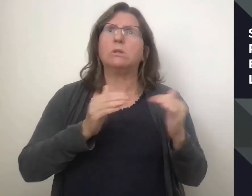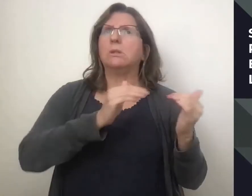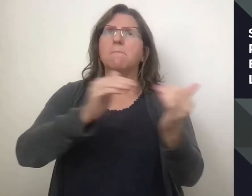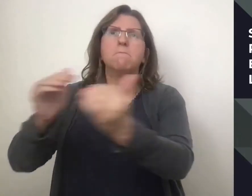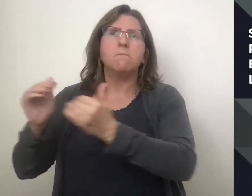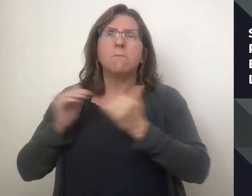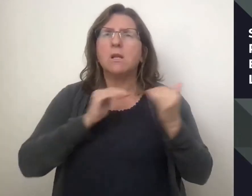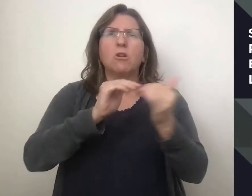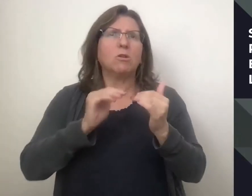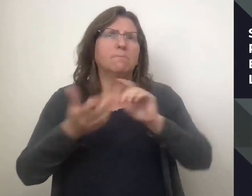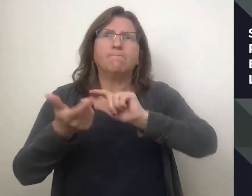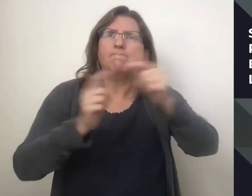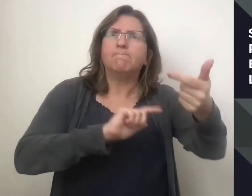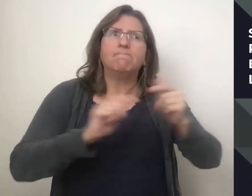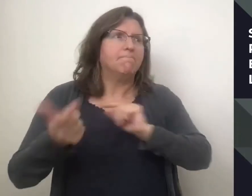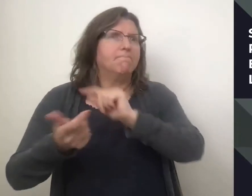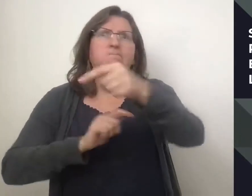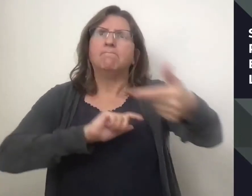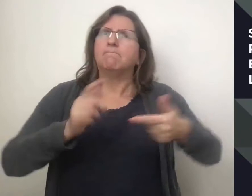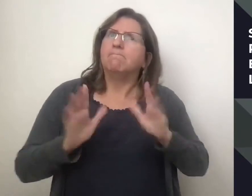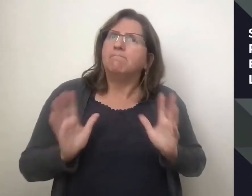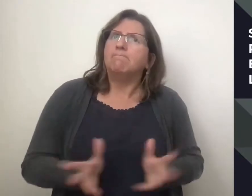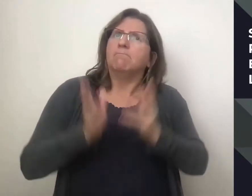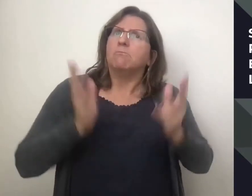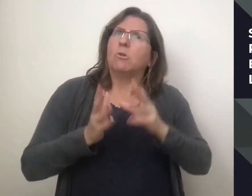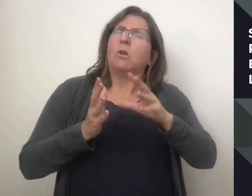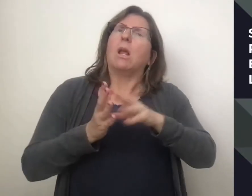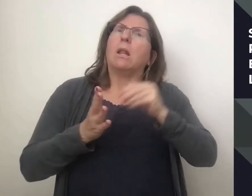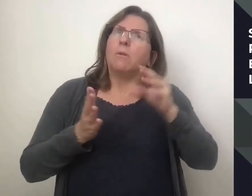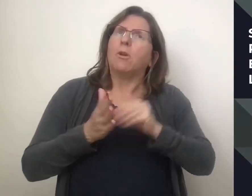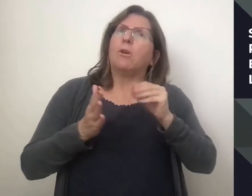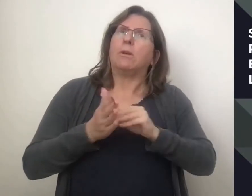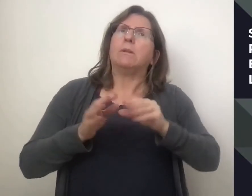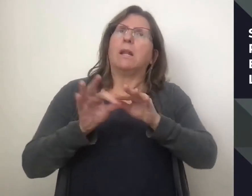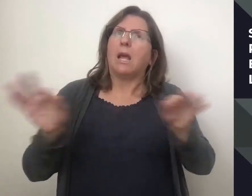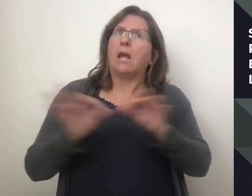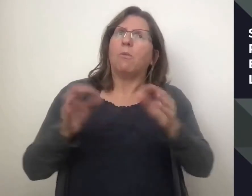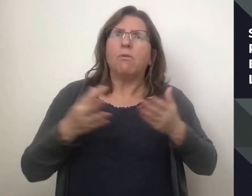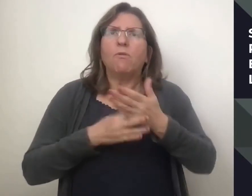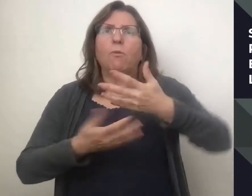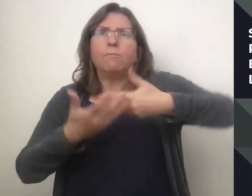among deaf classmates and peers, creating a social network.